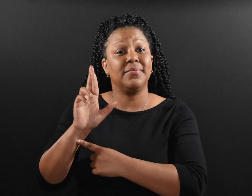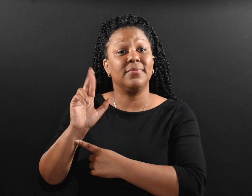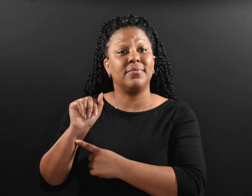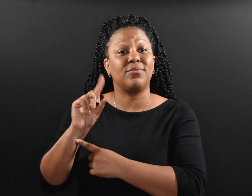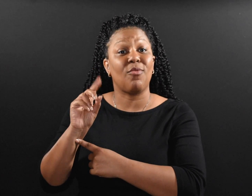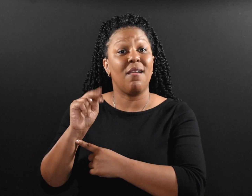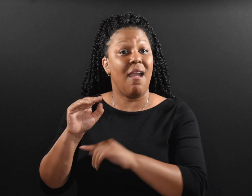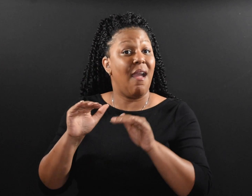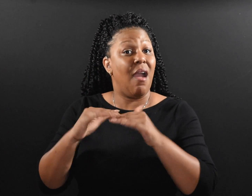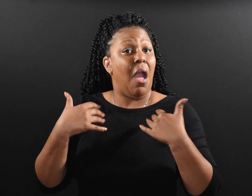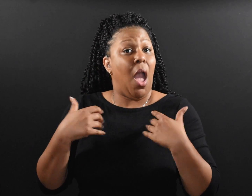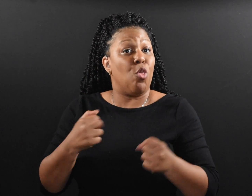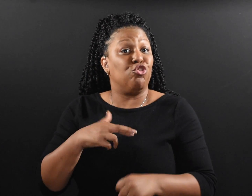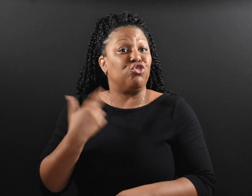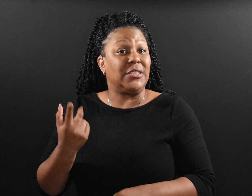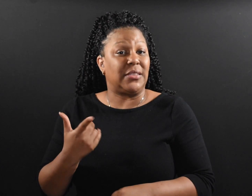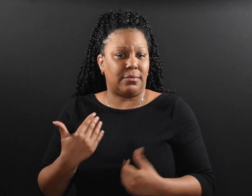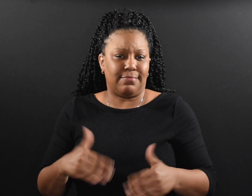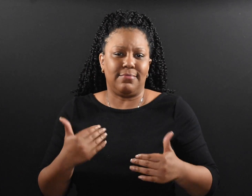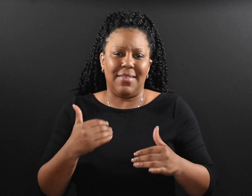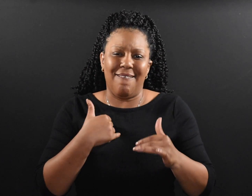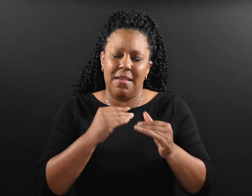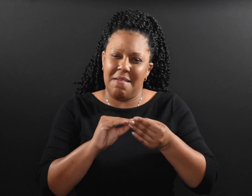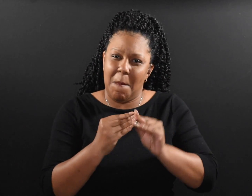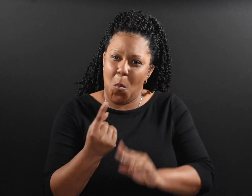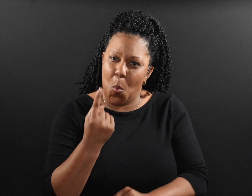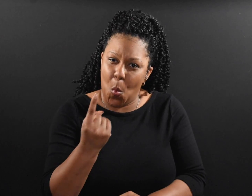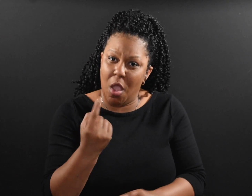Radon health risks It is the number one